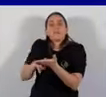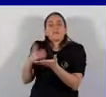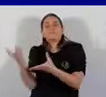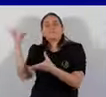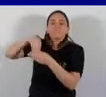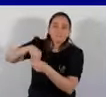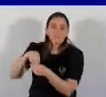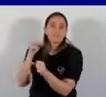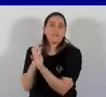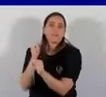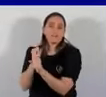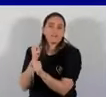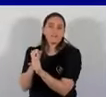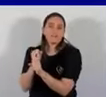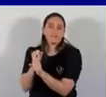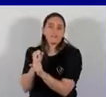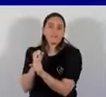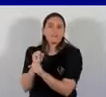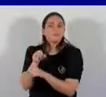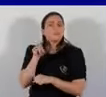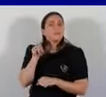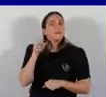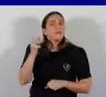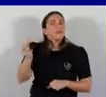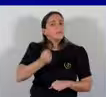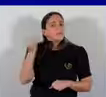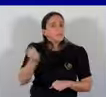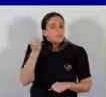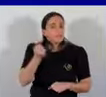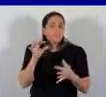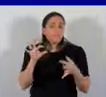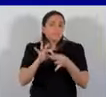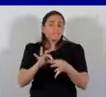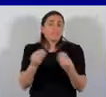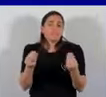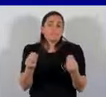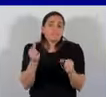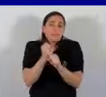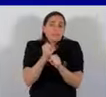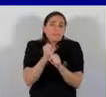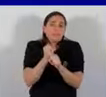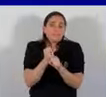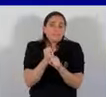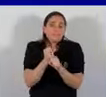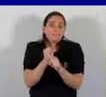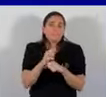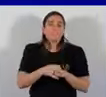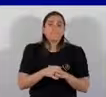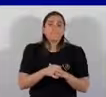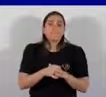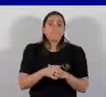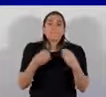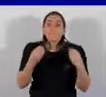Either by those who have to study or by those who need to be reinserted And that is why it is important